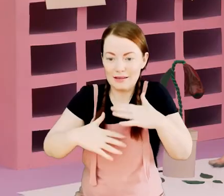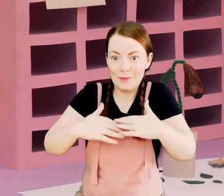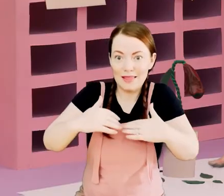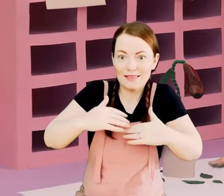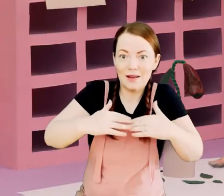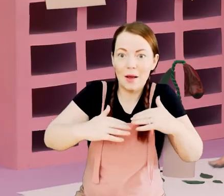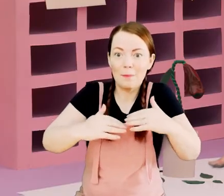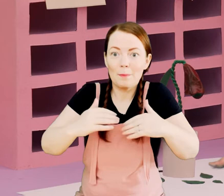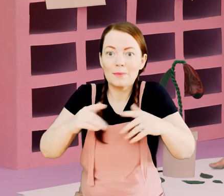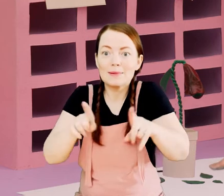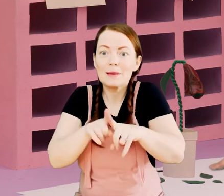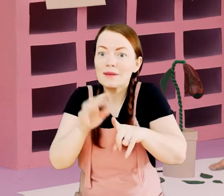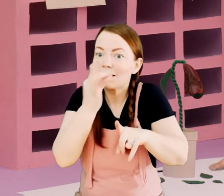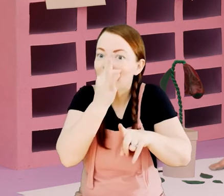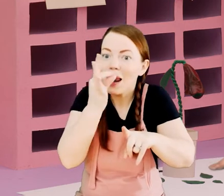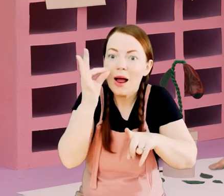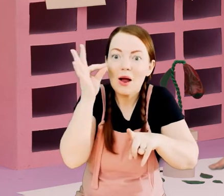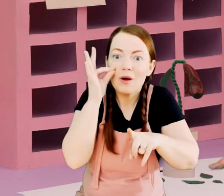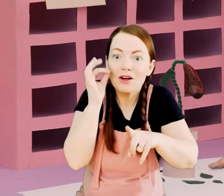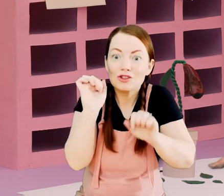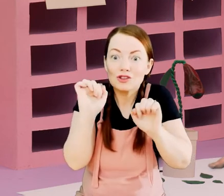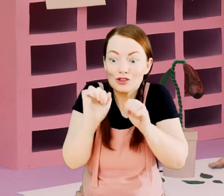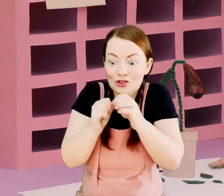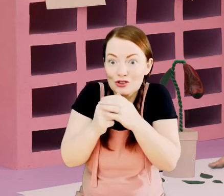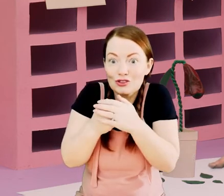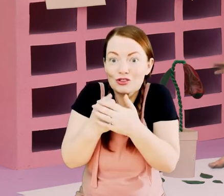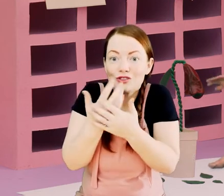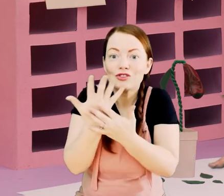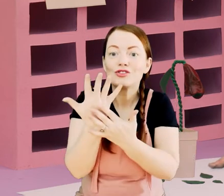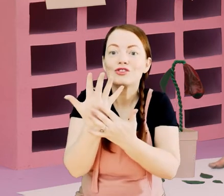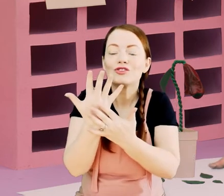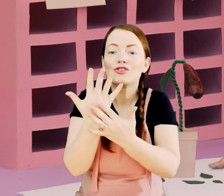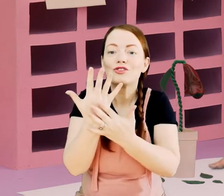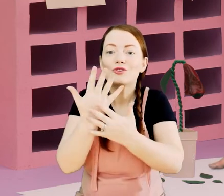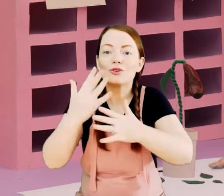like flowers about to bloom and leaves about to emerge...